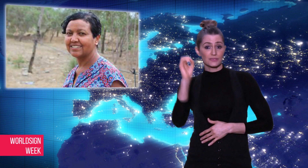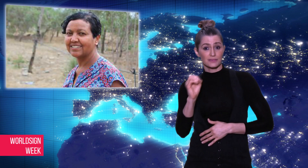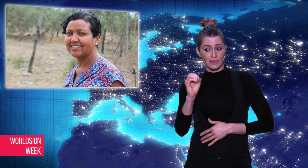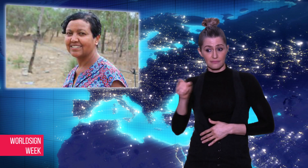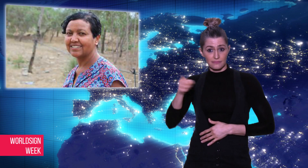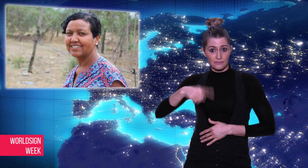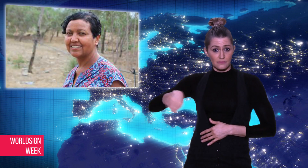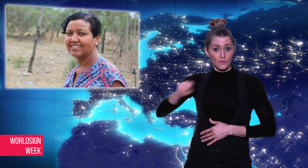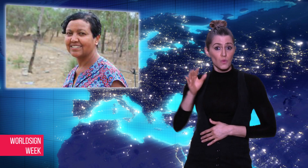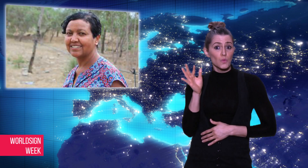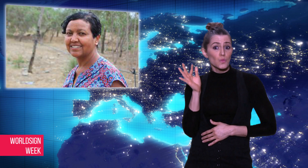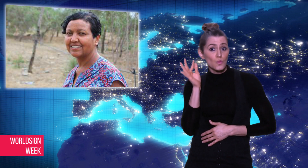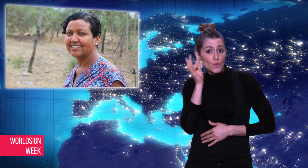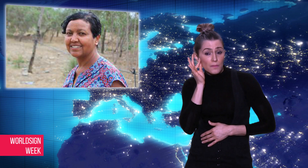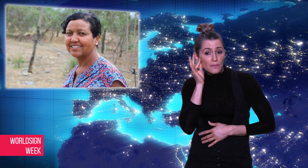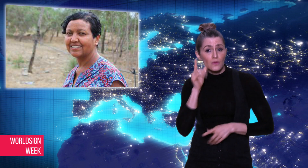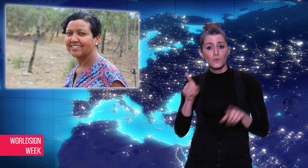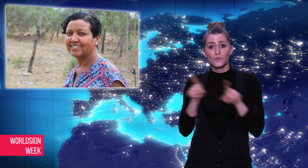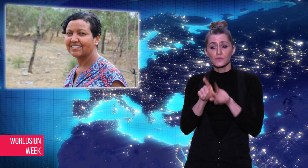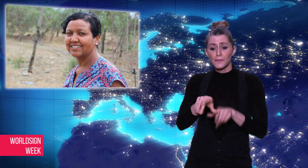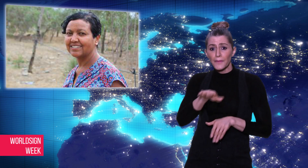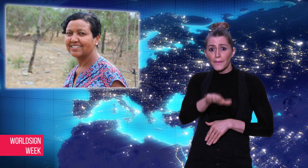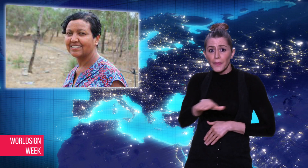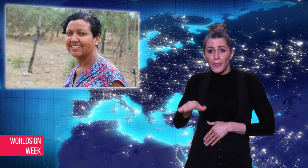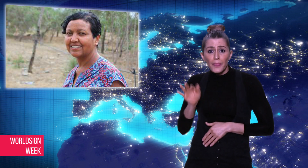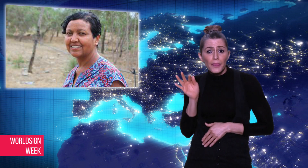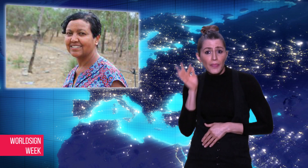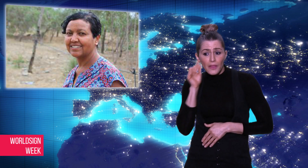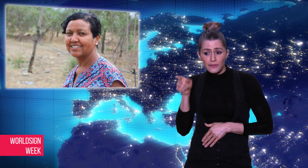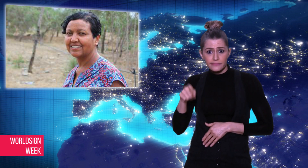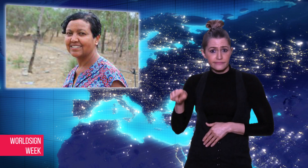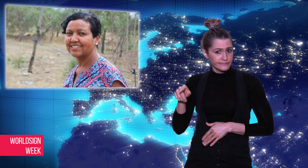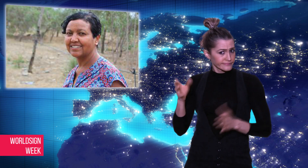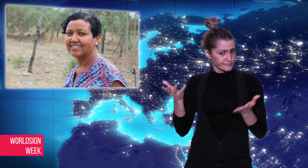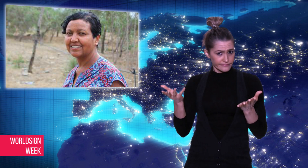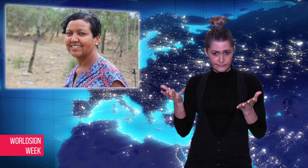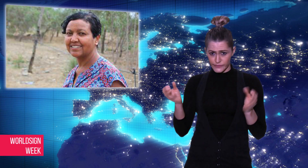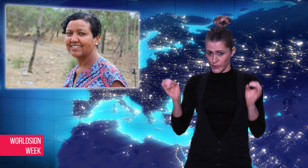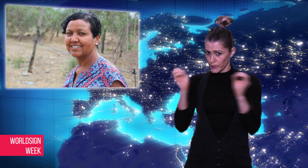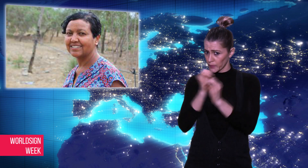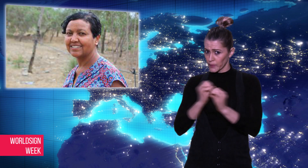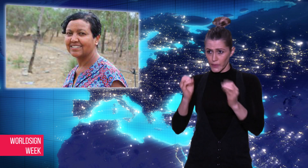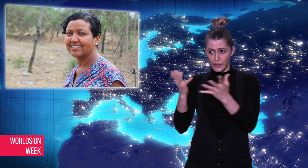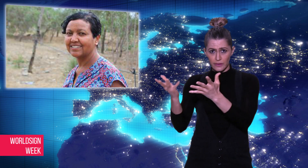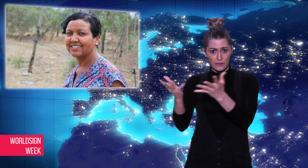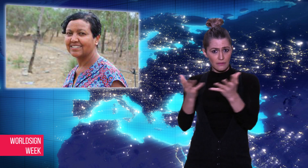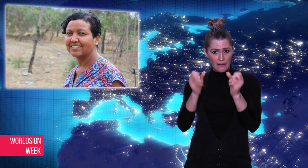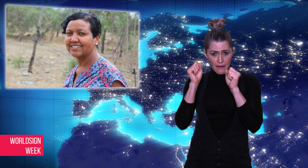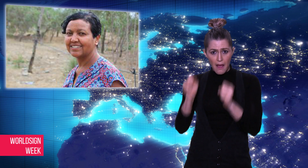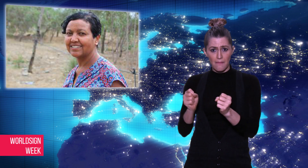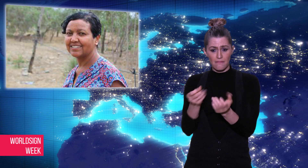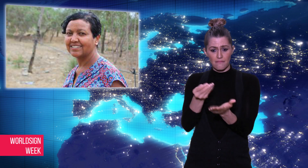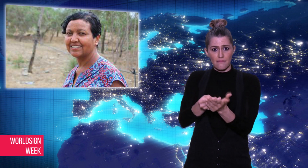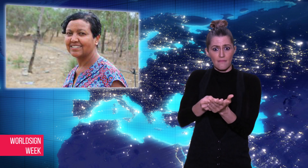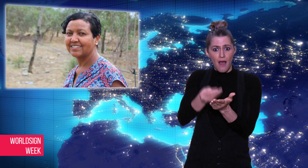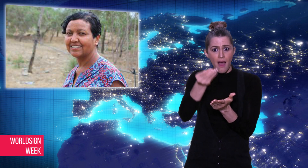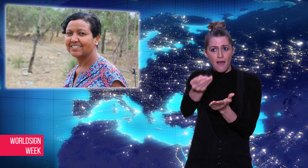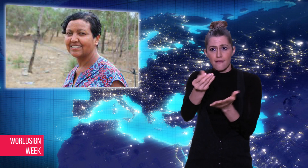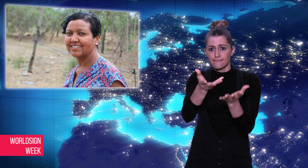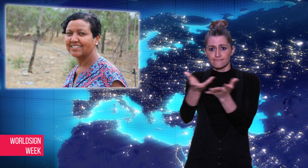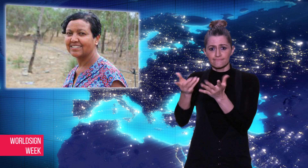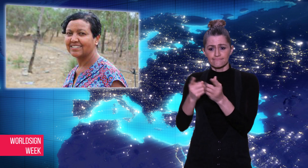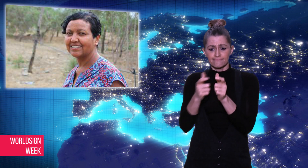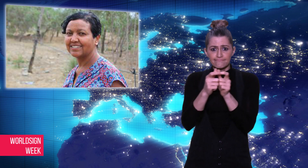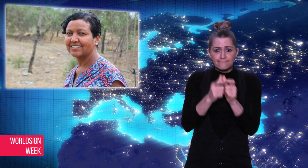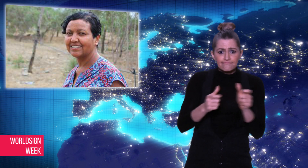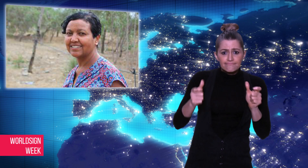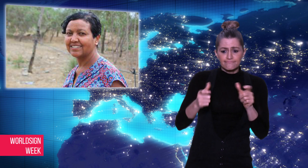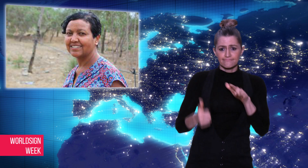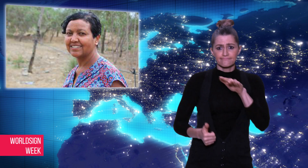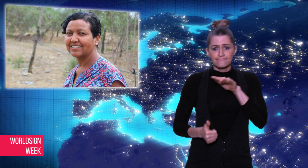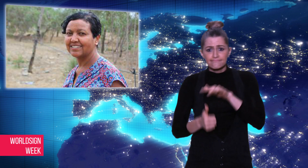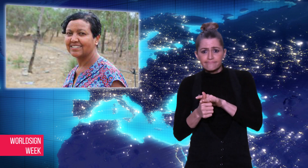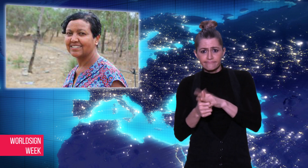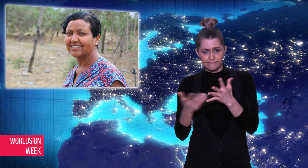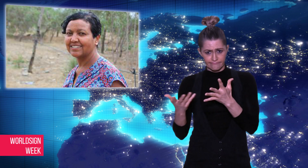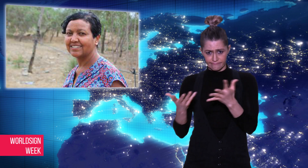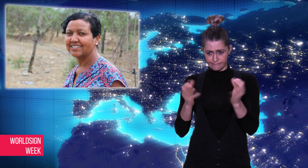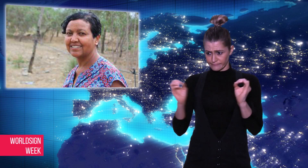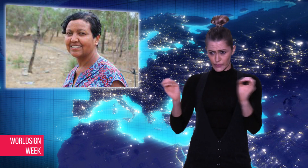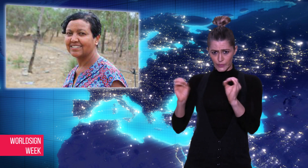nearly 75% of Ethiopian women and girls don't have